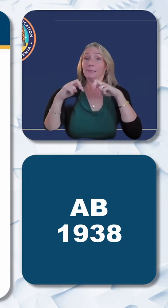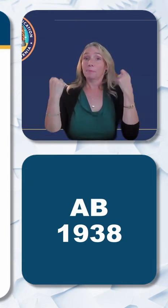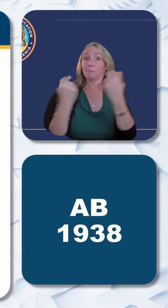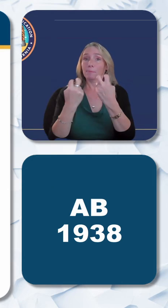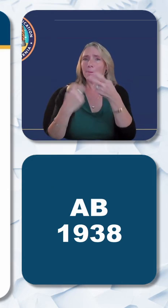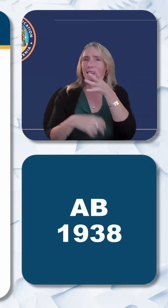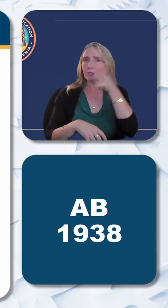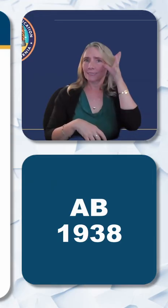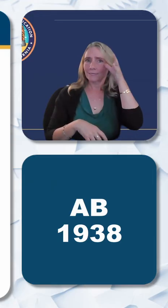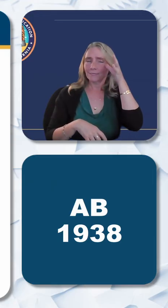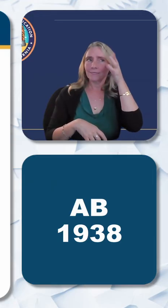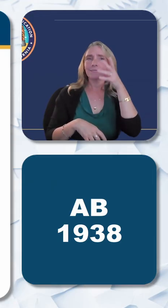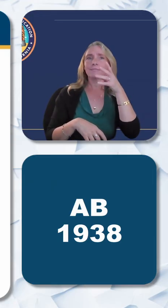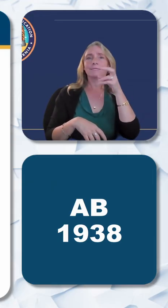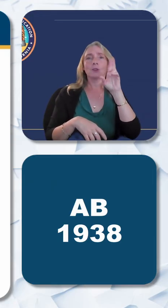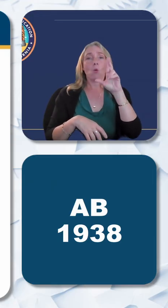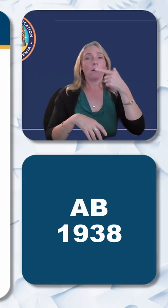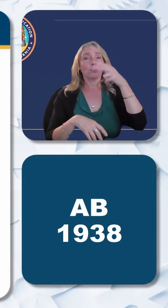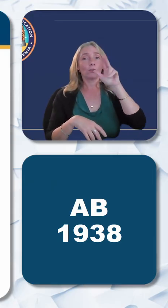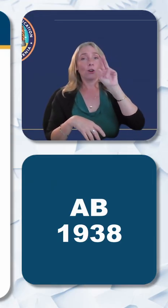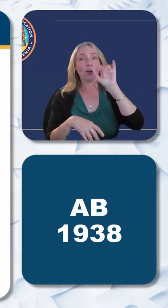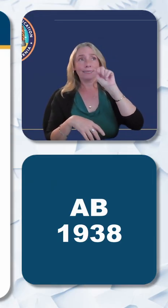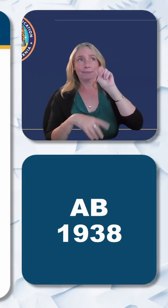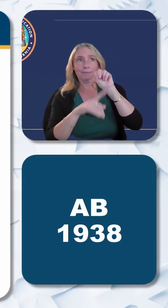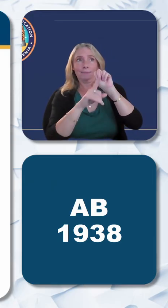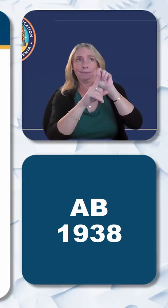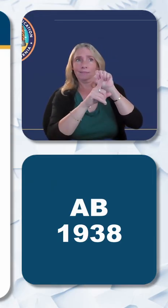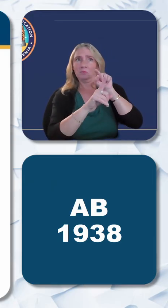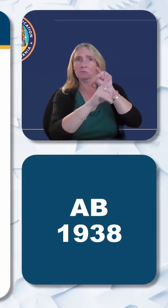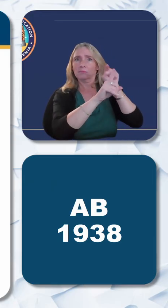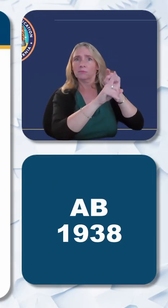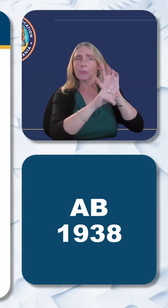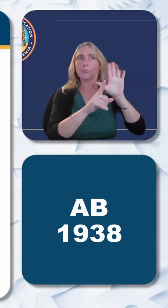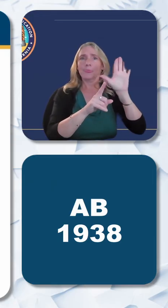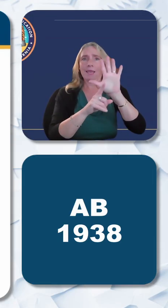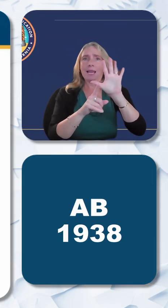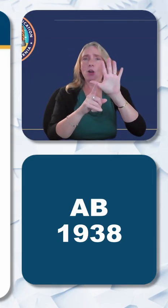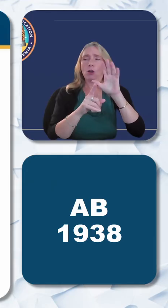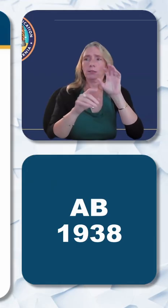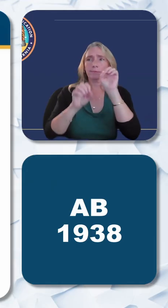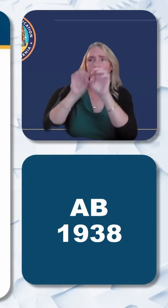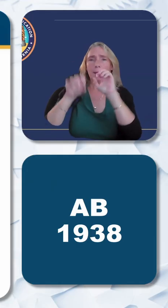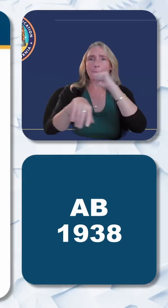As well as the folks who should be a part of the IEP team are parents and guardians,